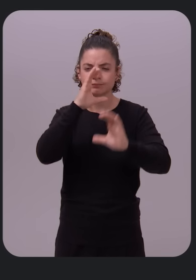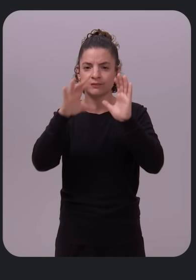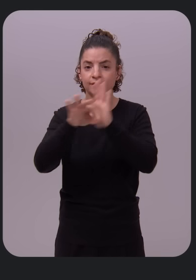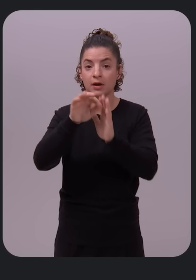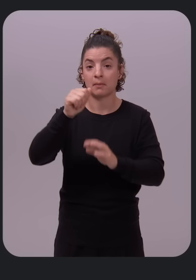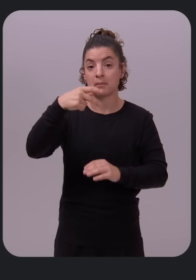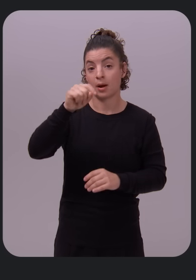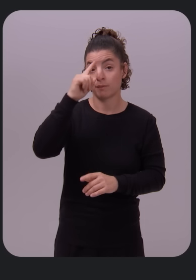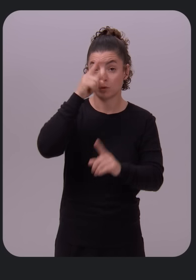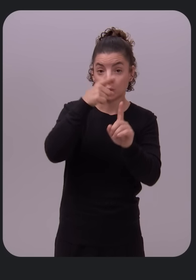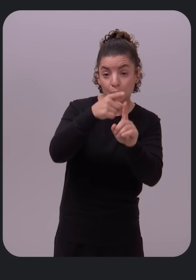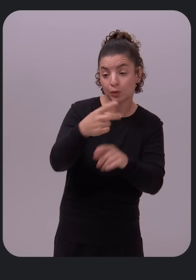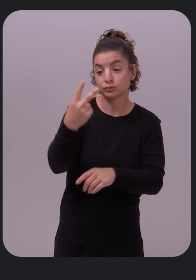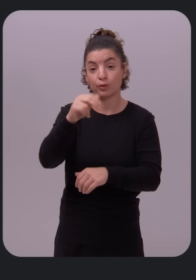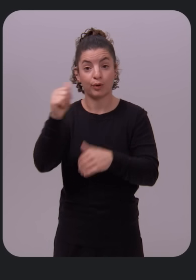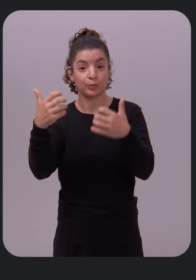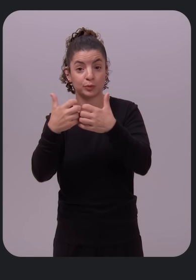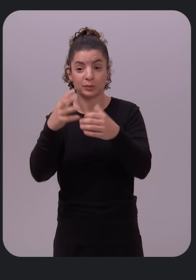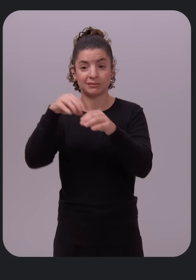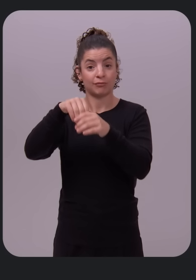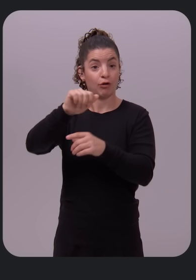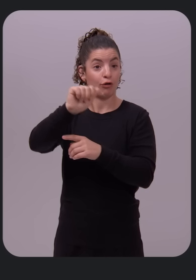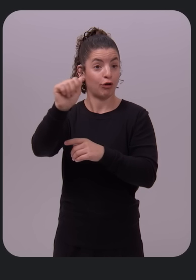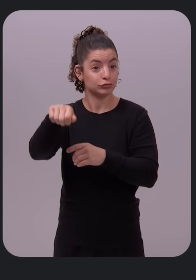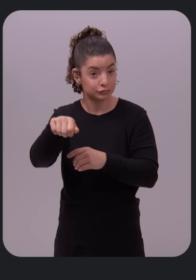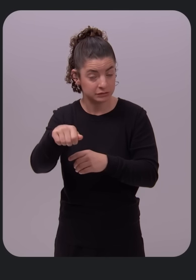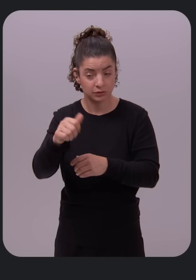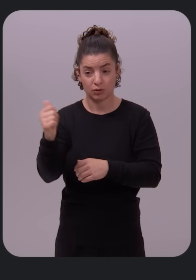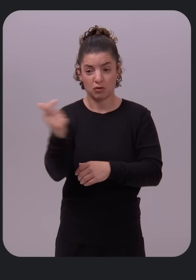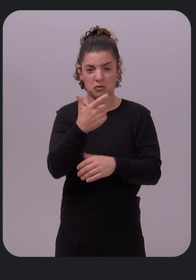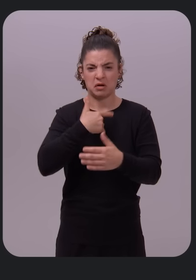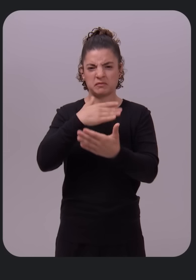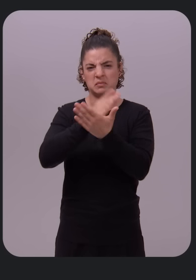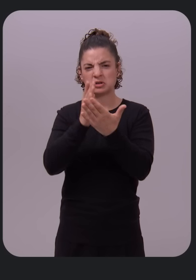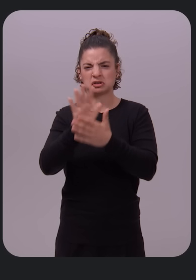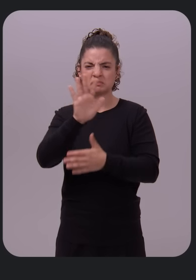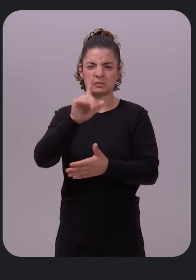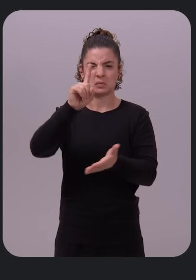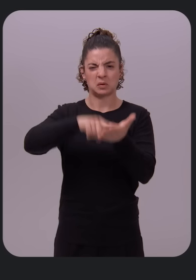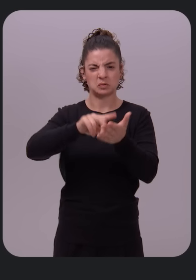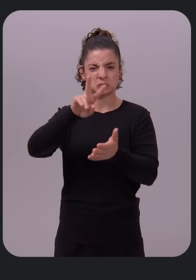and two roommates in Austin. You've each got a budget of $1,200 a month.